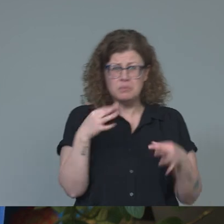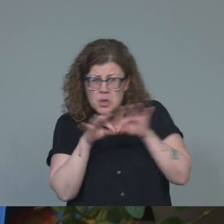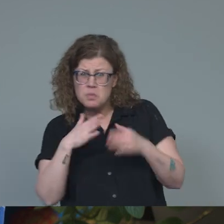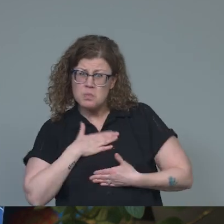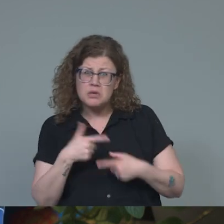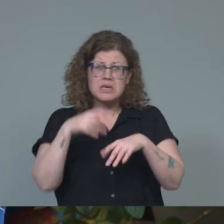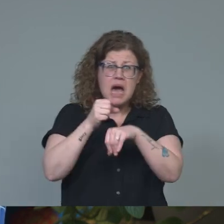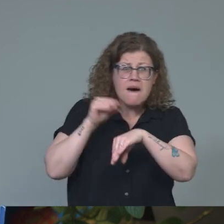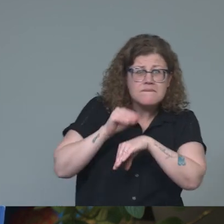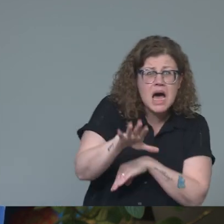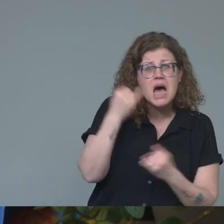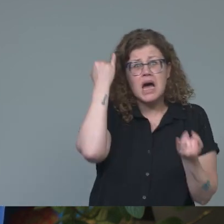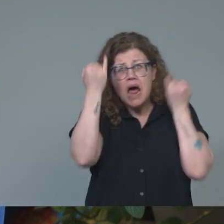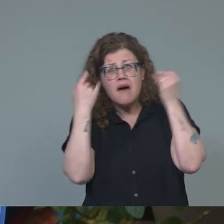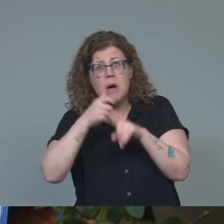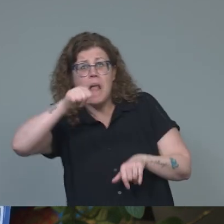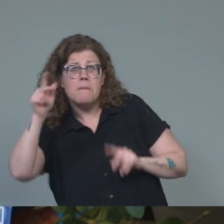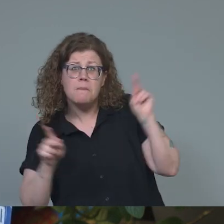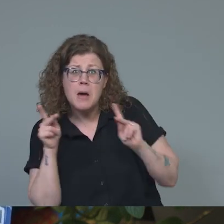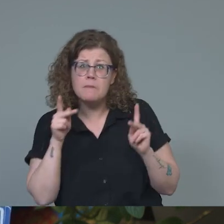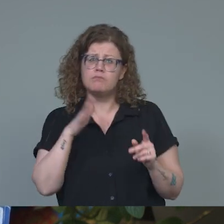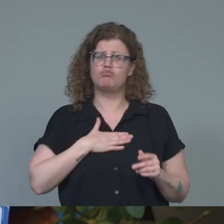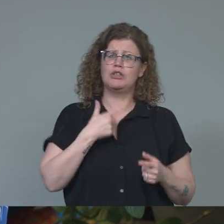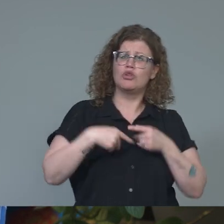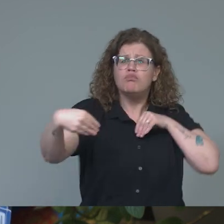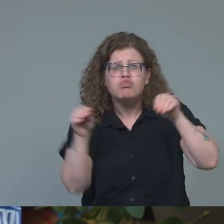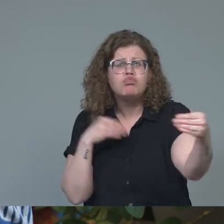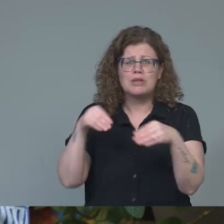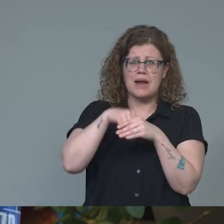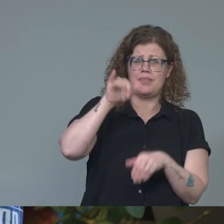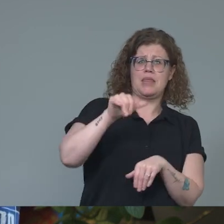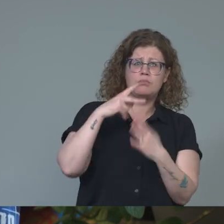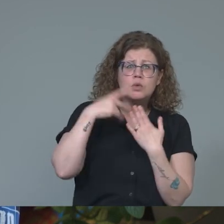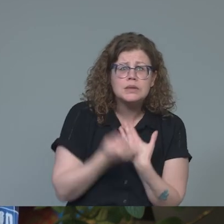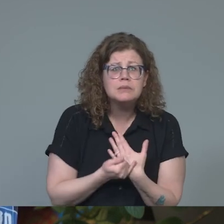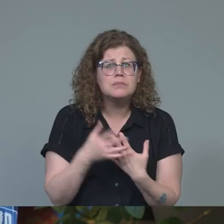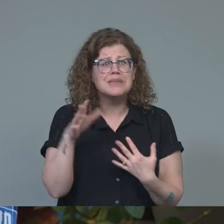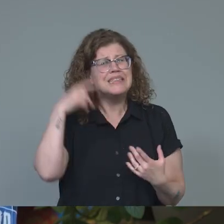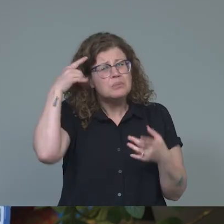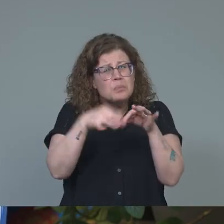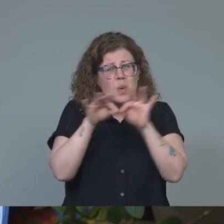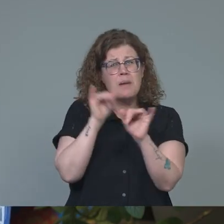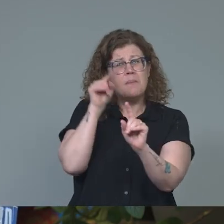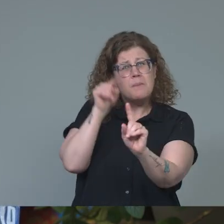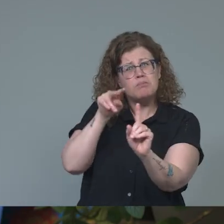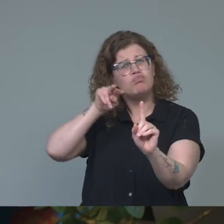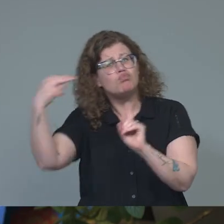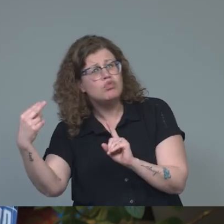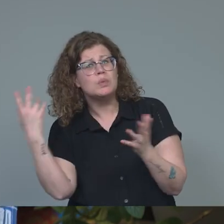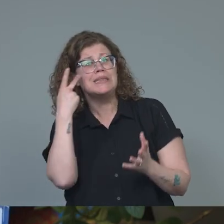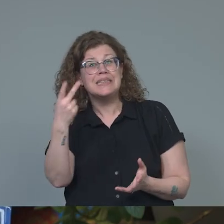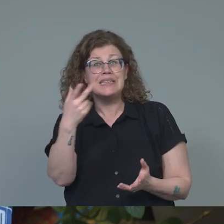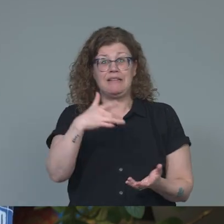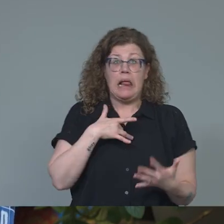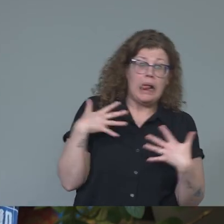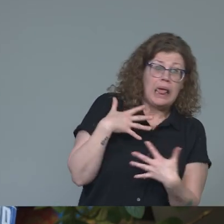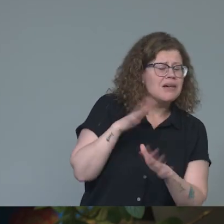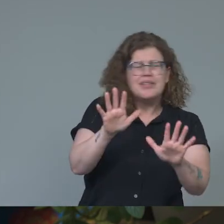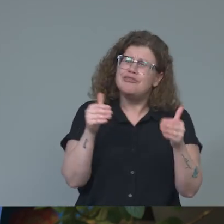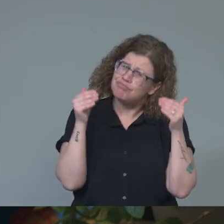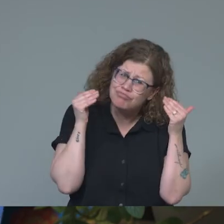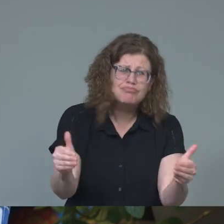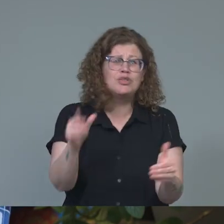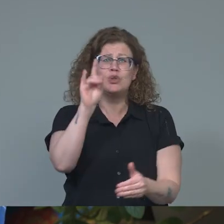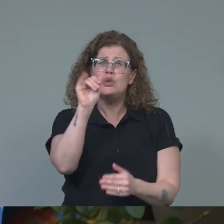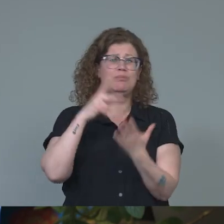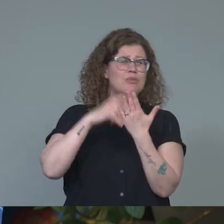from that point of view I would say don't fear, just dare to do whatever project it